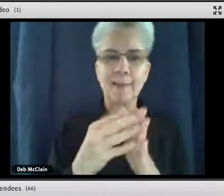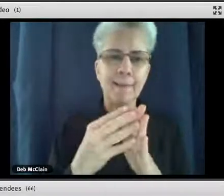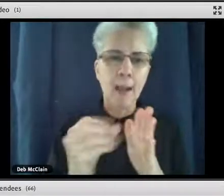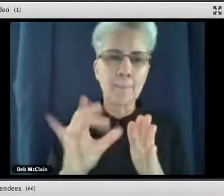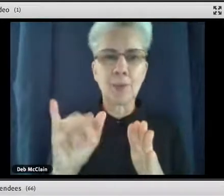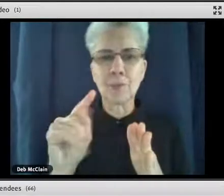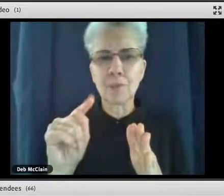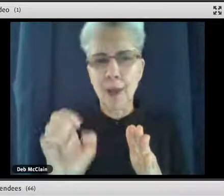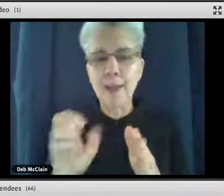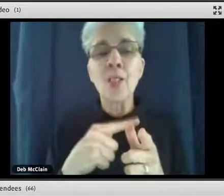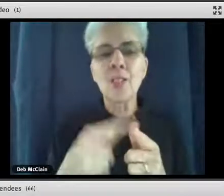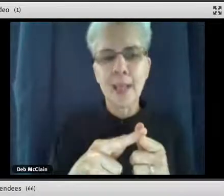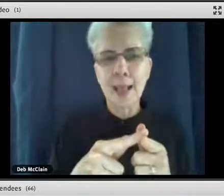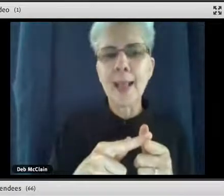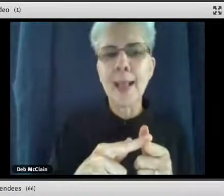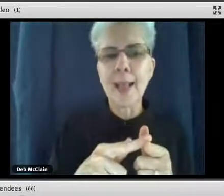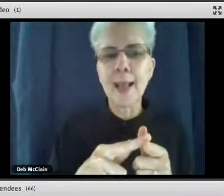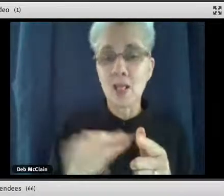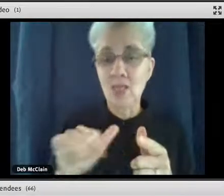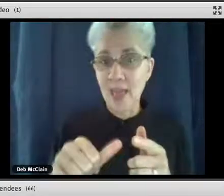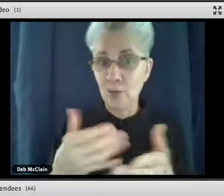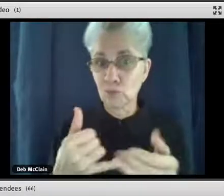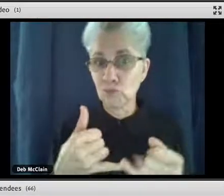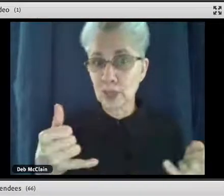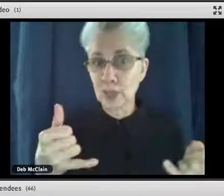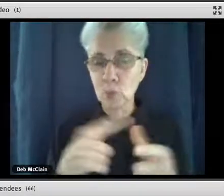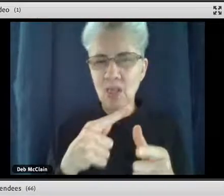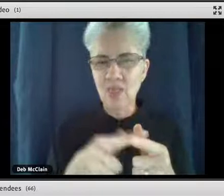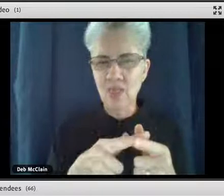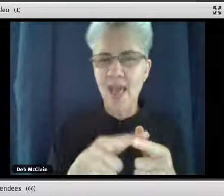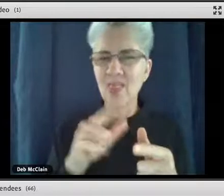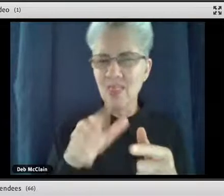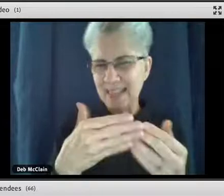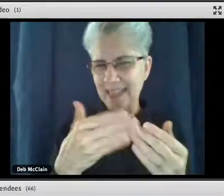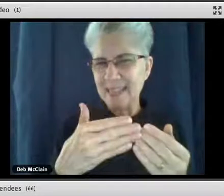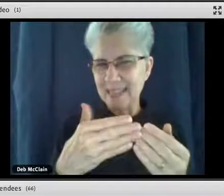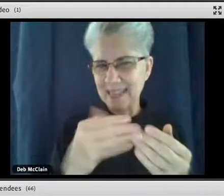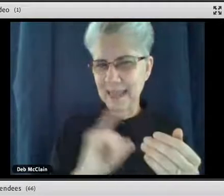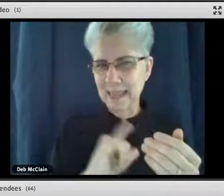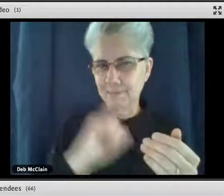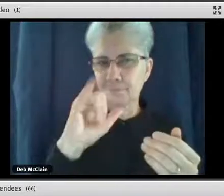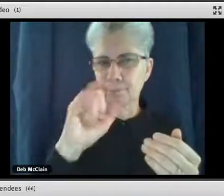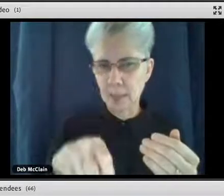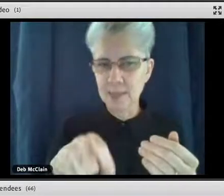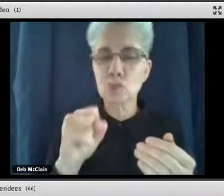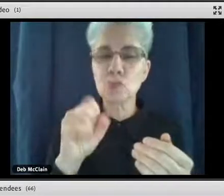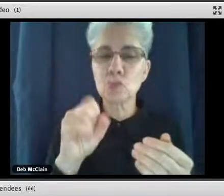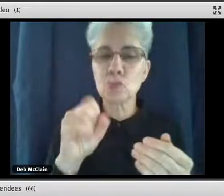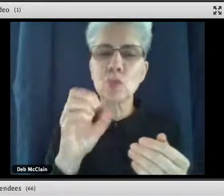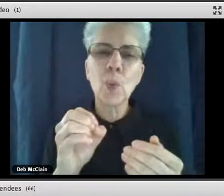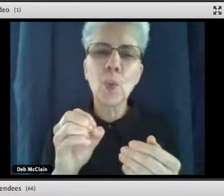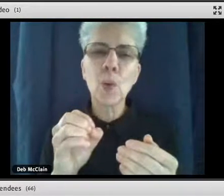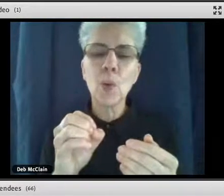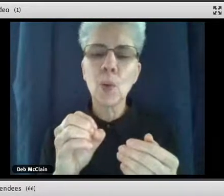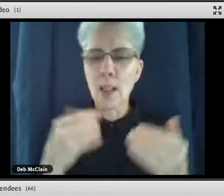our publication and copyright fields for the resource, then this will be easy enough to populate these.